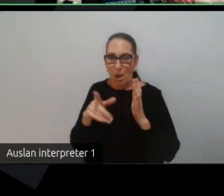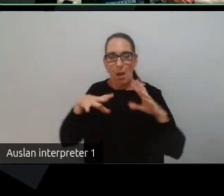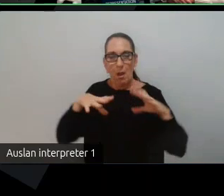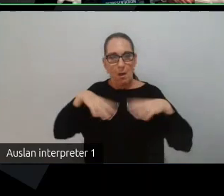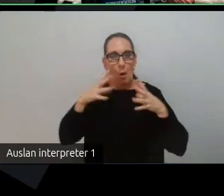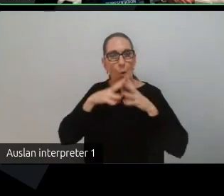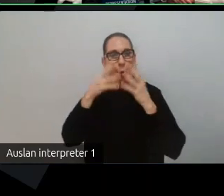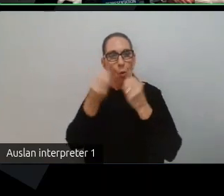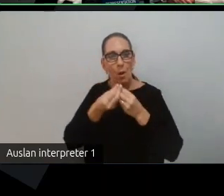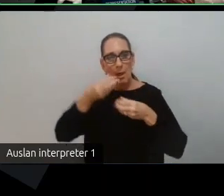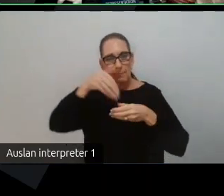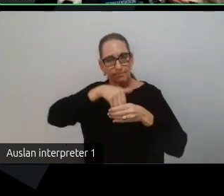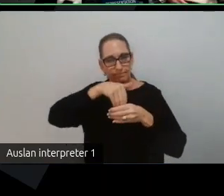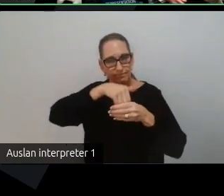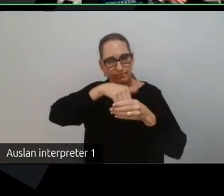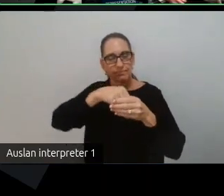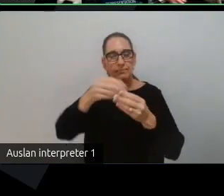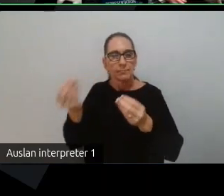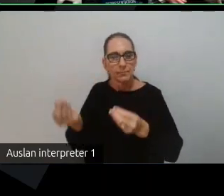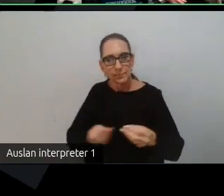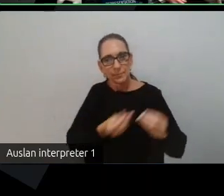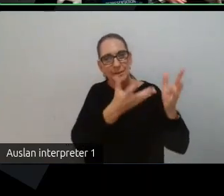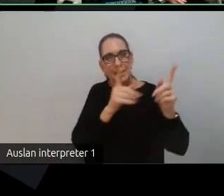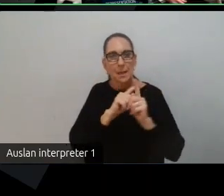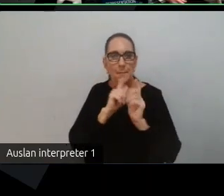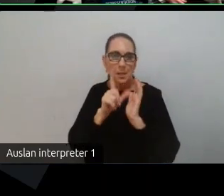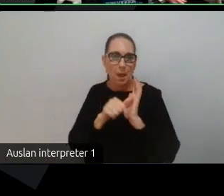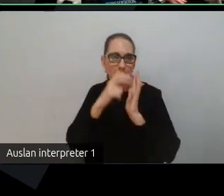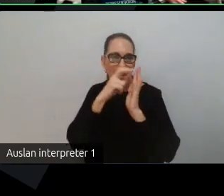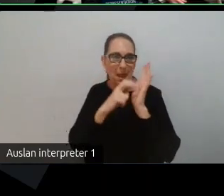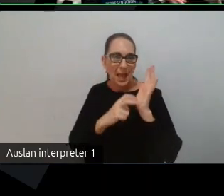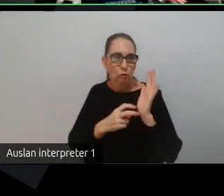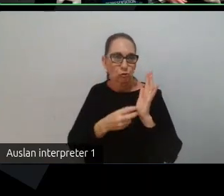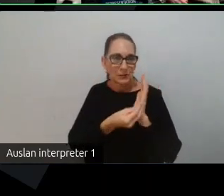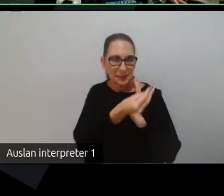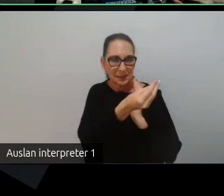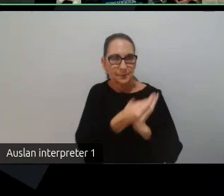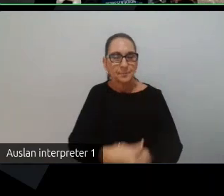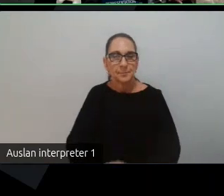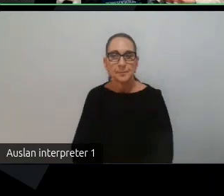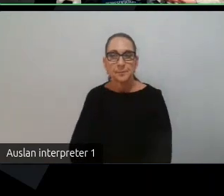the relevant information when they're filling out the application form. And once it's filled